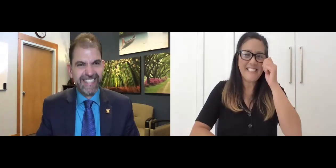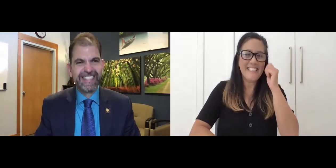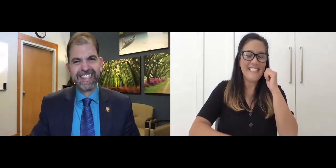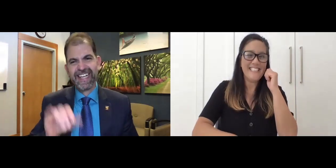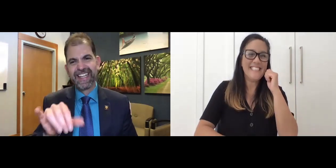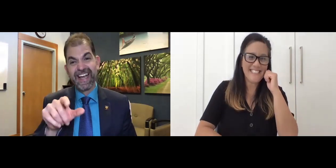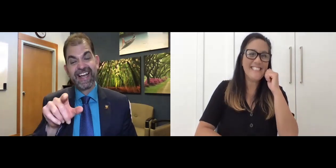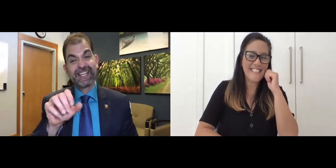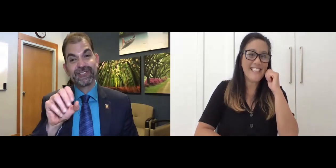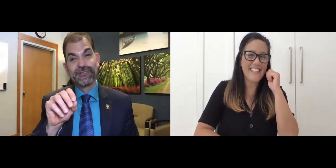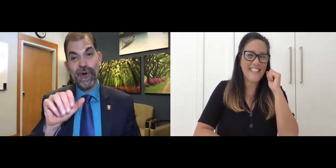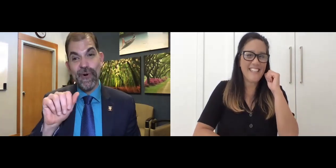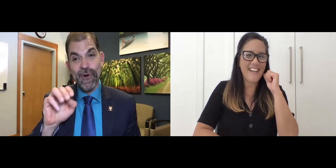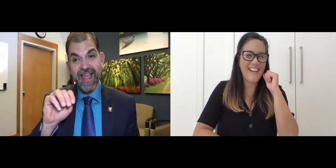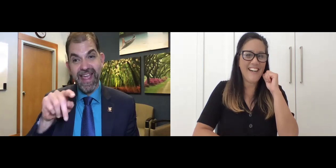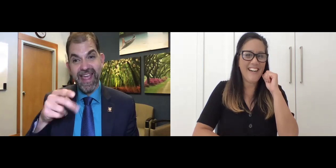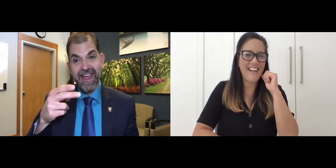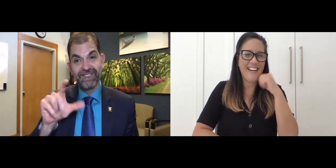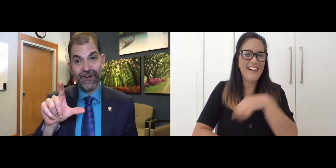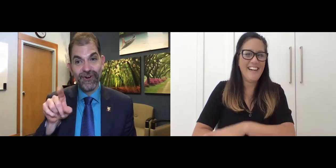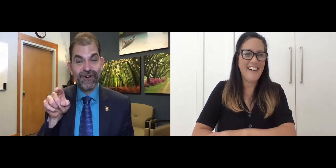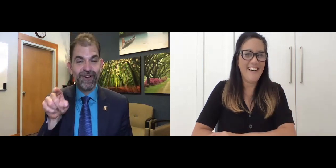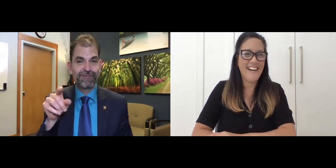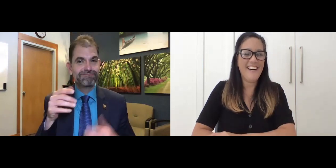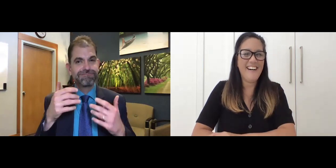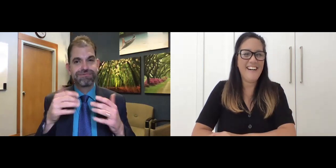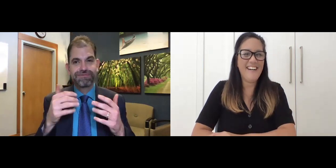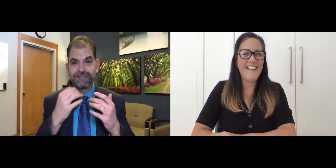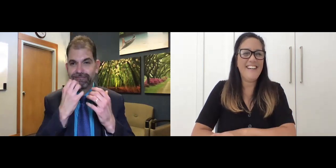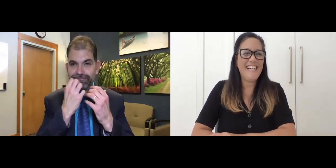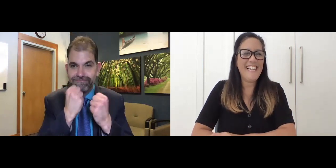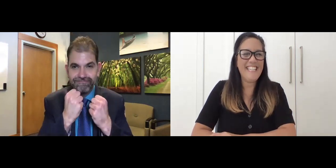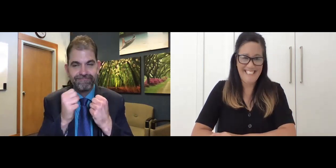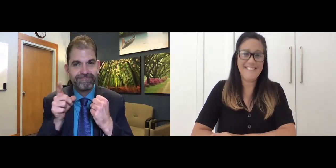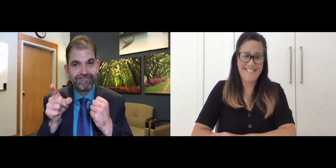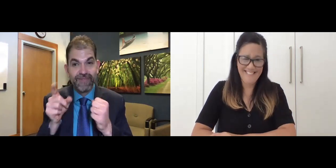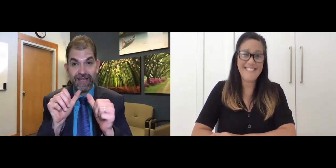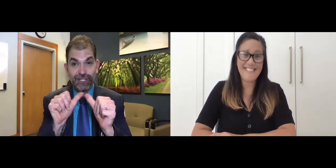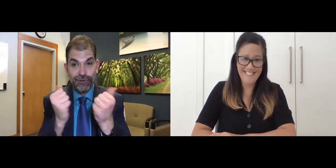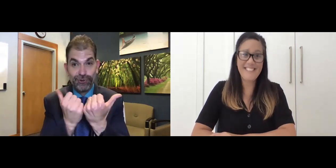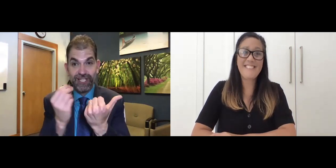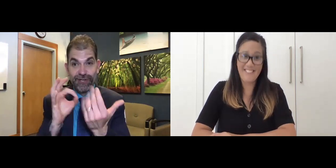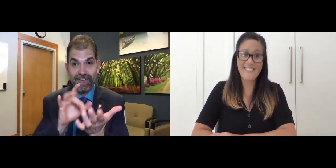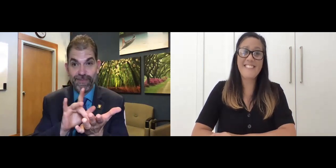Okay, tell me more about that. Okay so AMPHL is what a treasure it is.